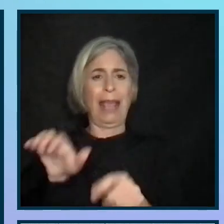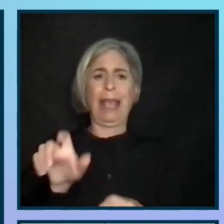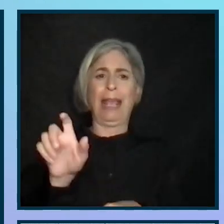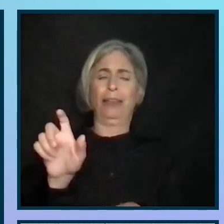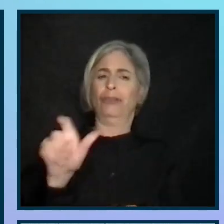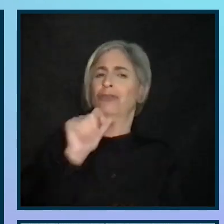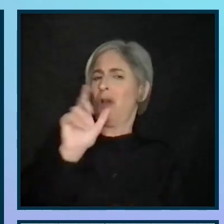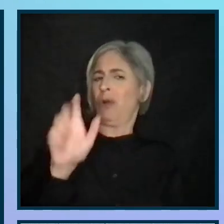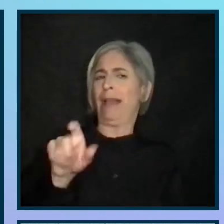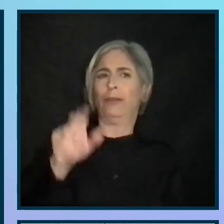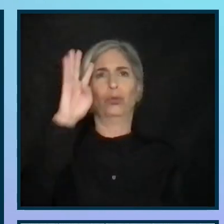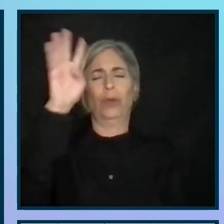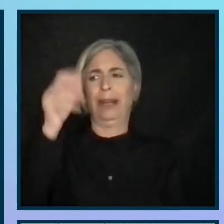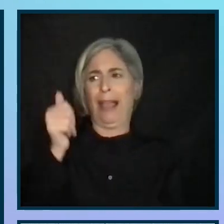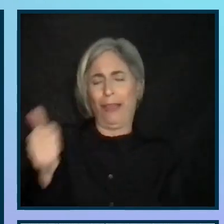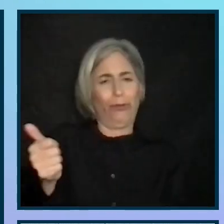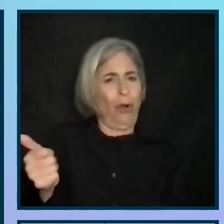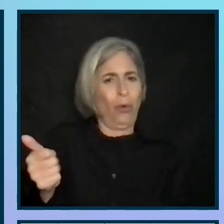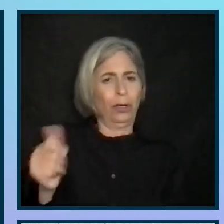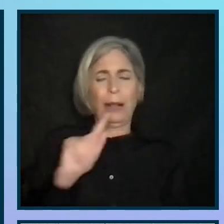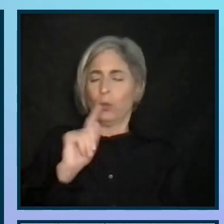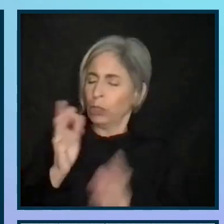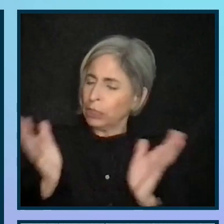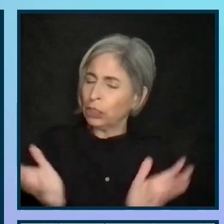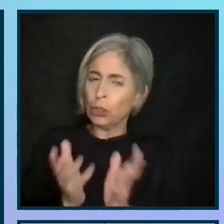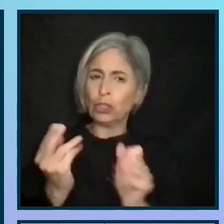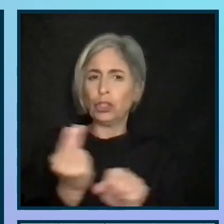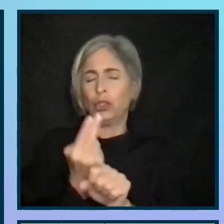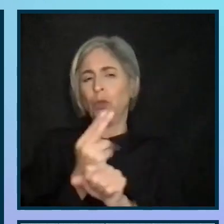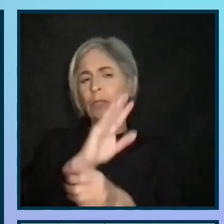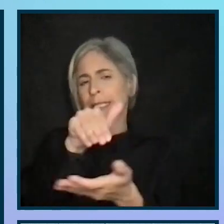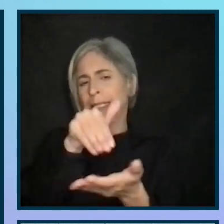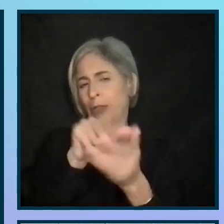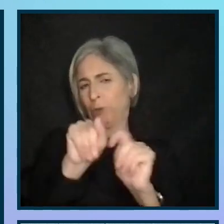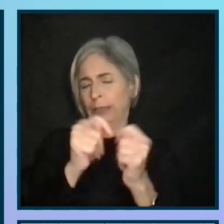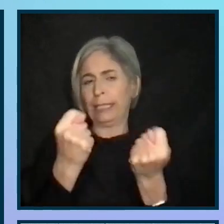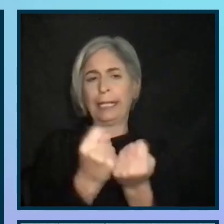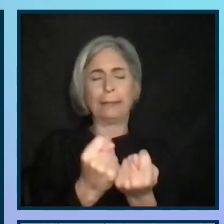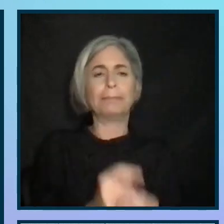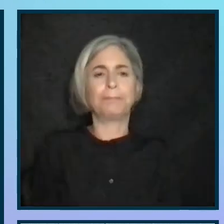So highly encouraged to use that central team to do those things.